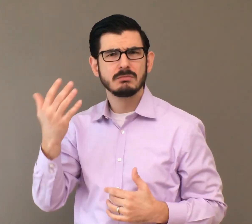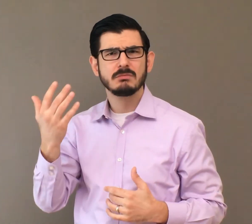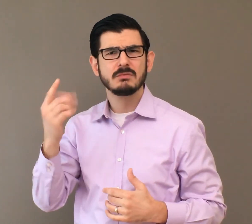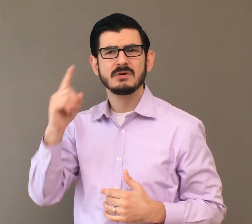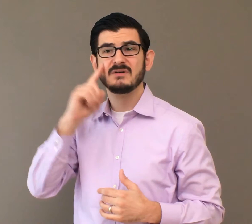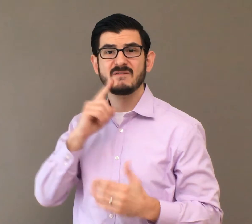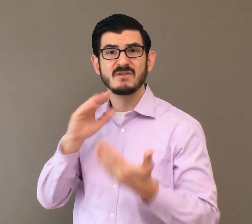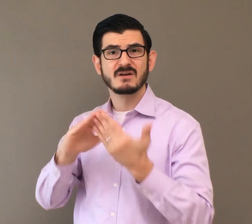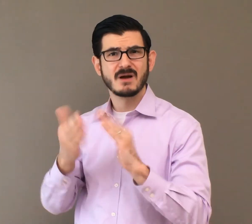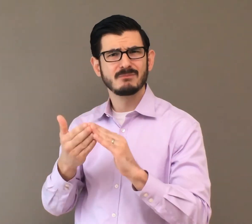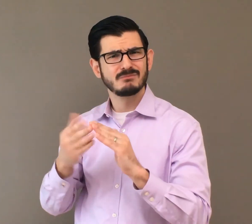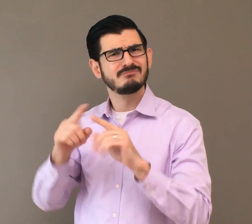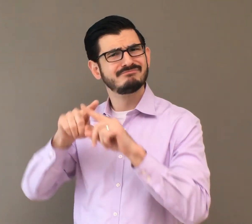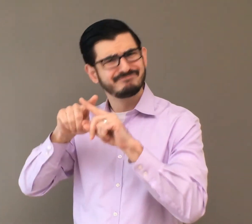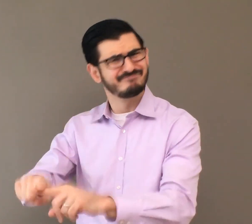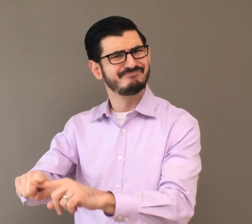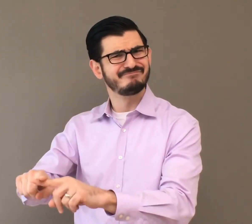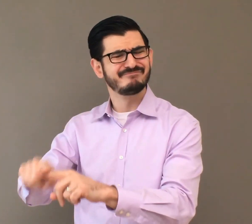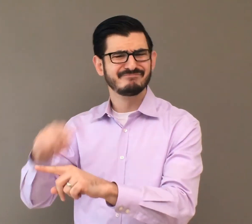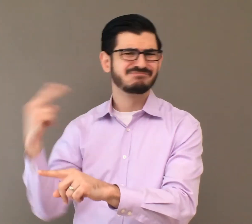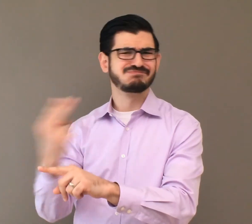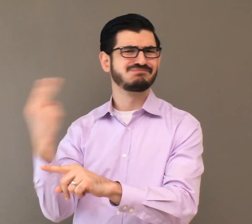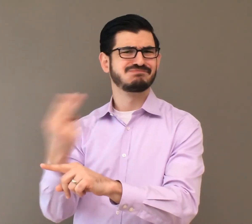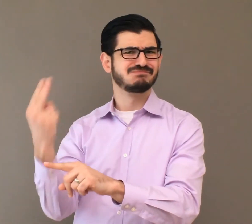Discriminating against internet traffic is concerning to the Deaf community because we